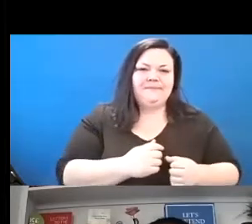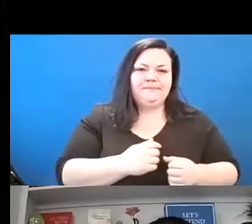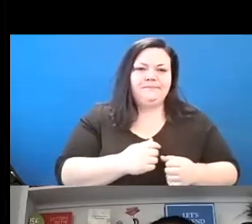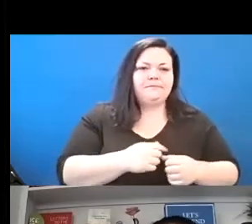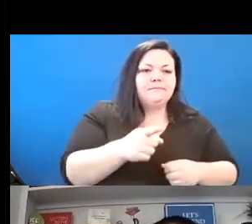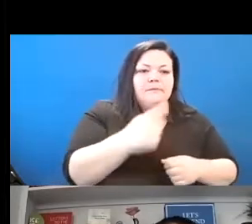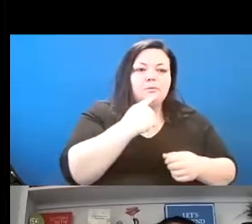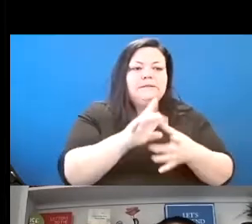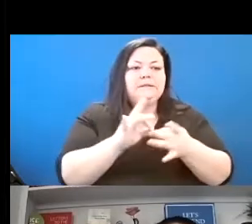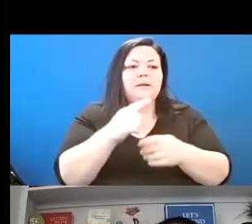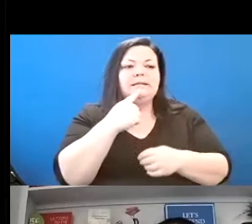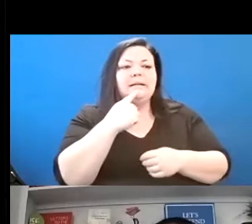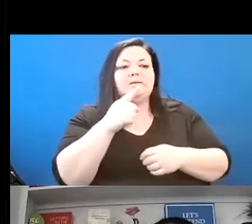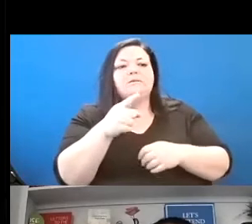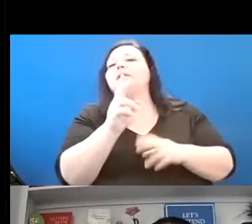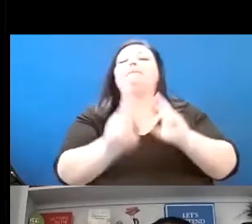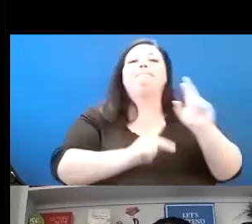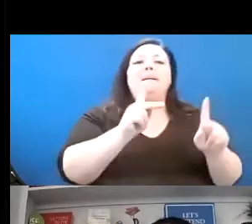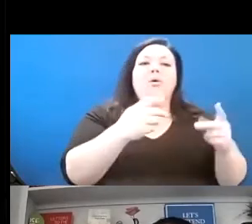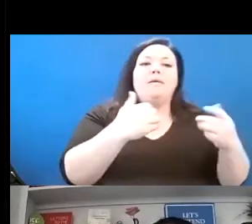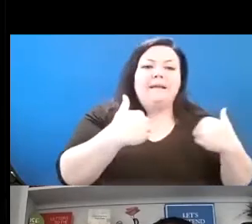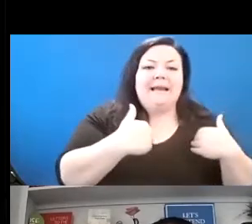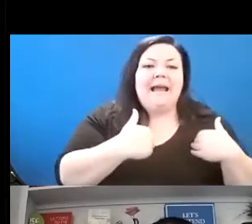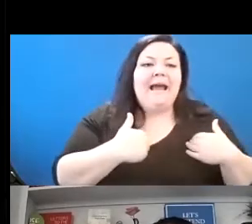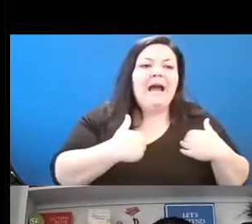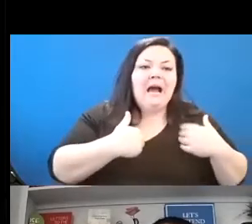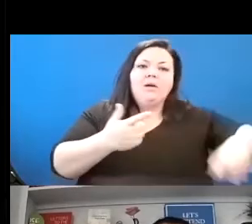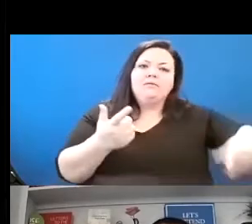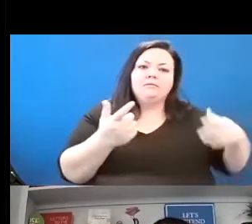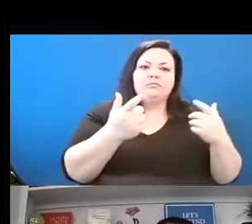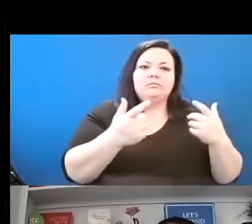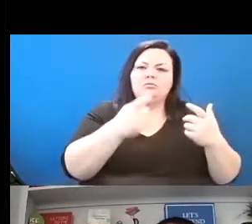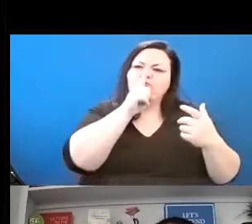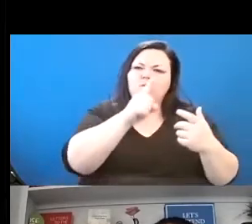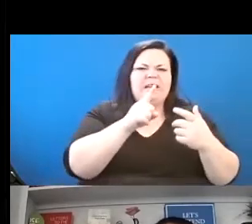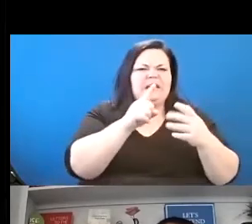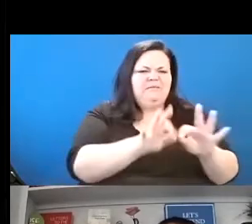he said that there are those who place a greater value on heart art and sometimes believe that high